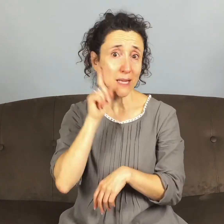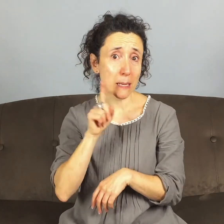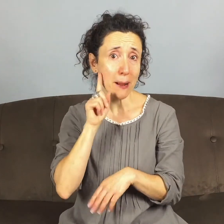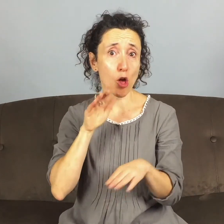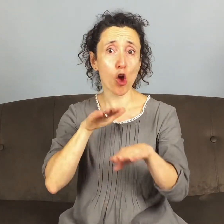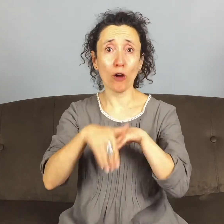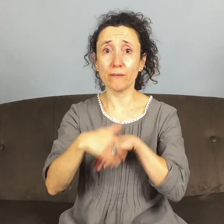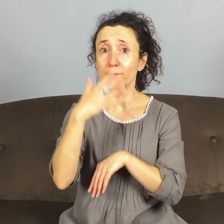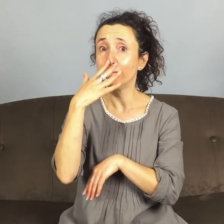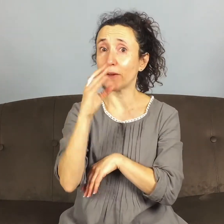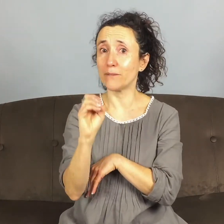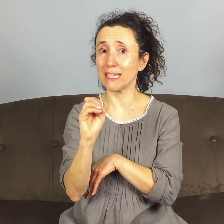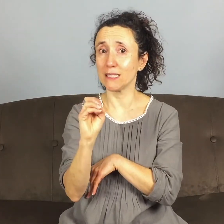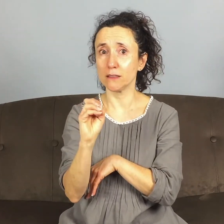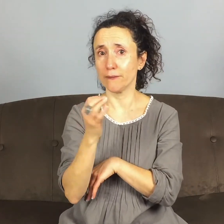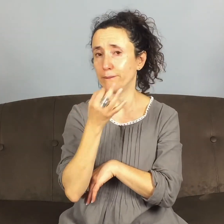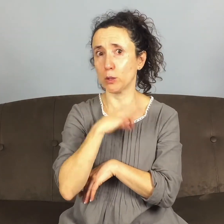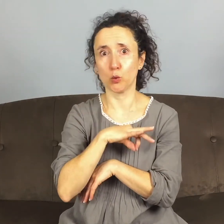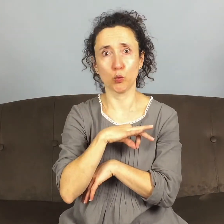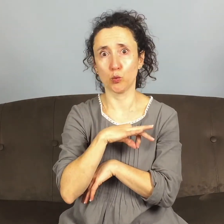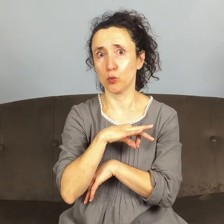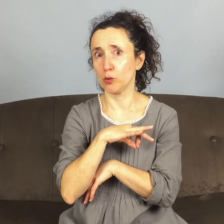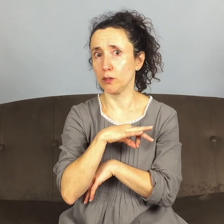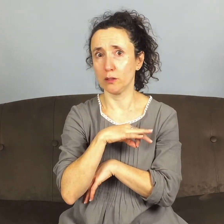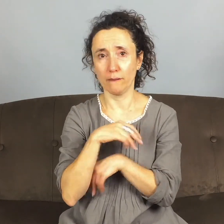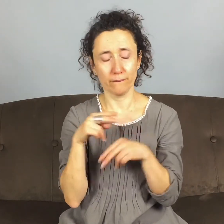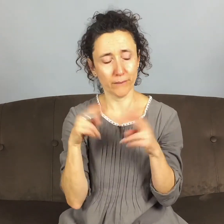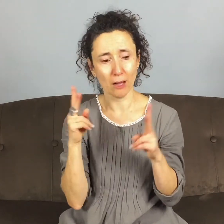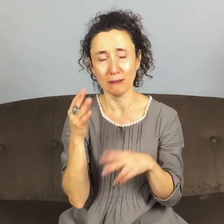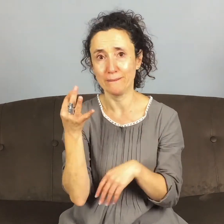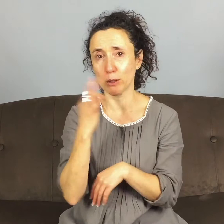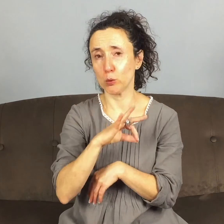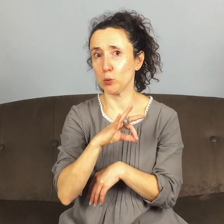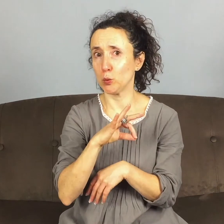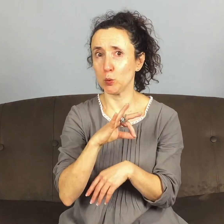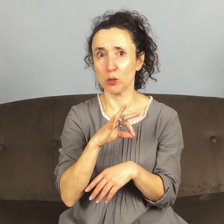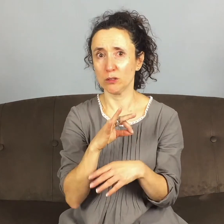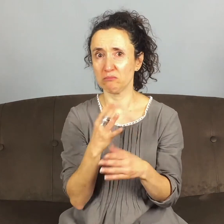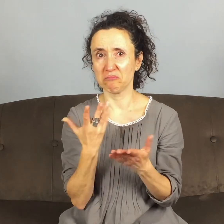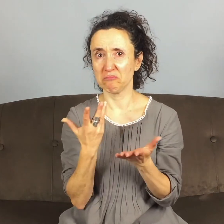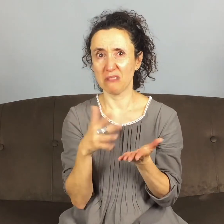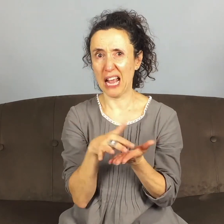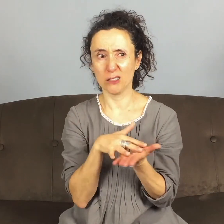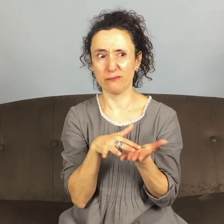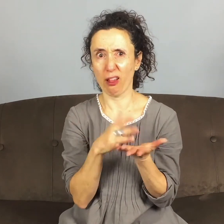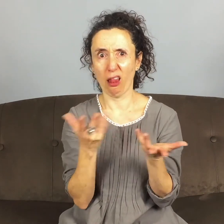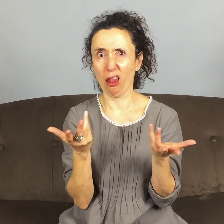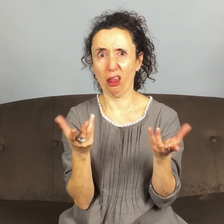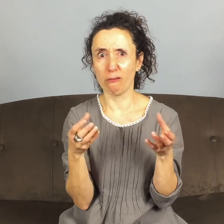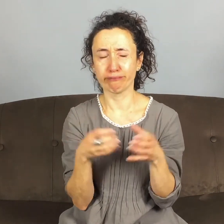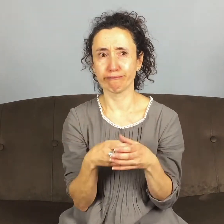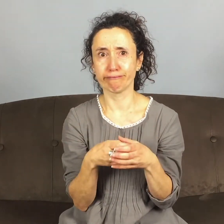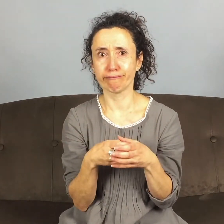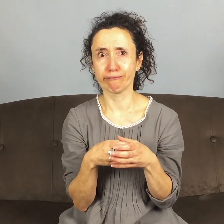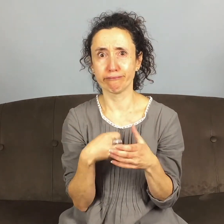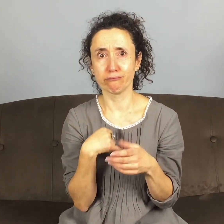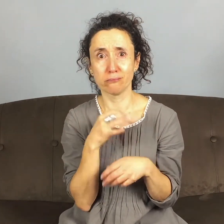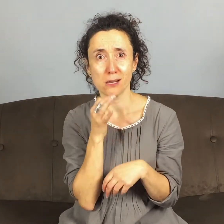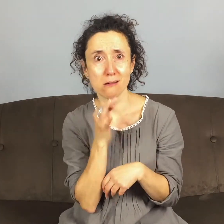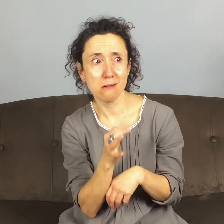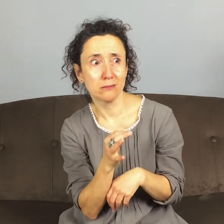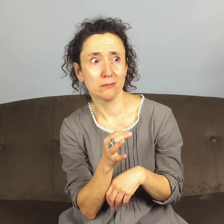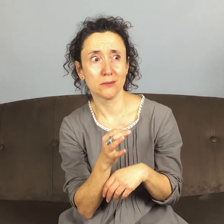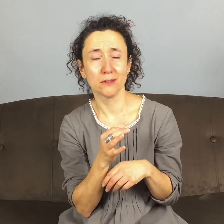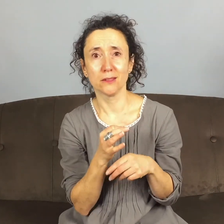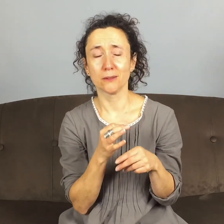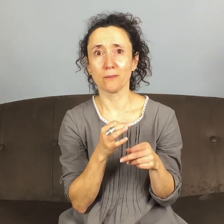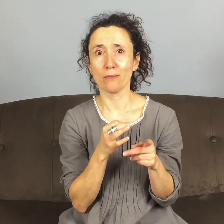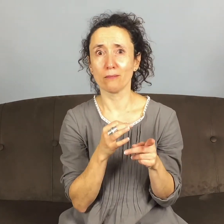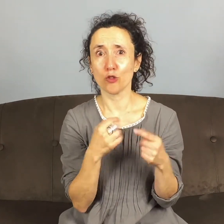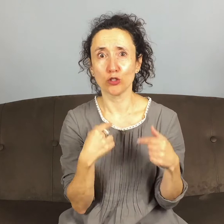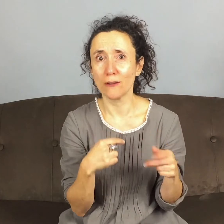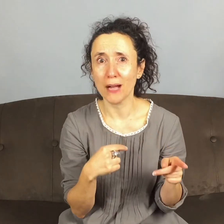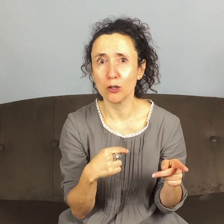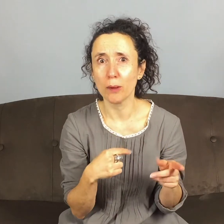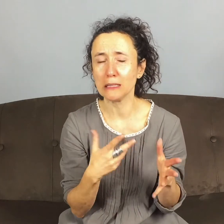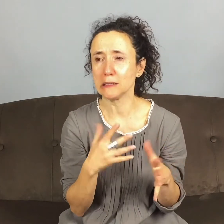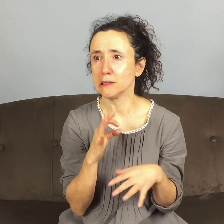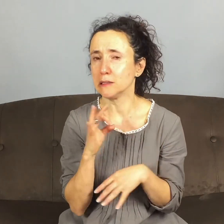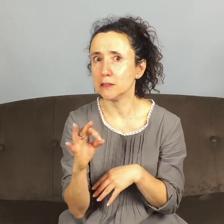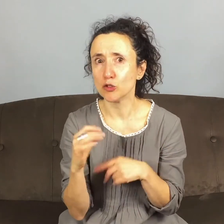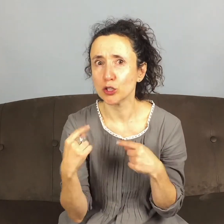There’s probably only a handful and so juggling availability of those actresses was very challenging.